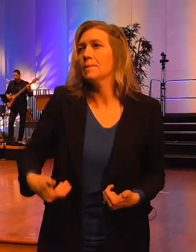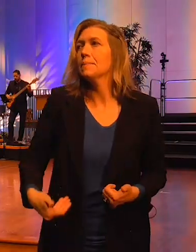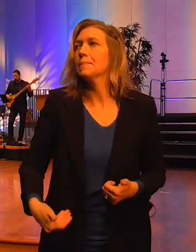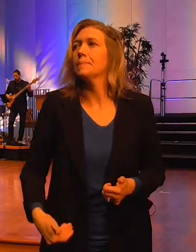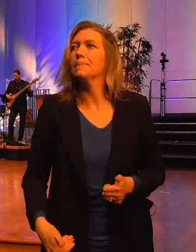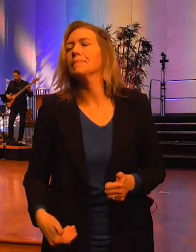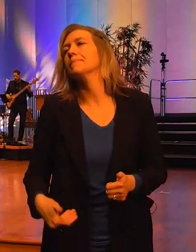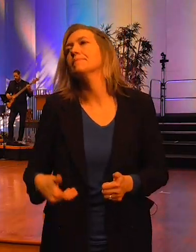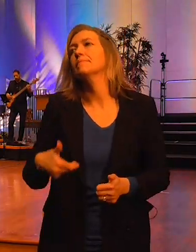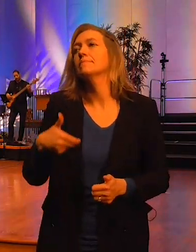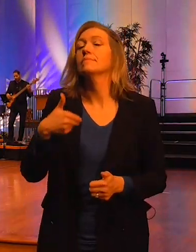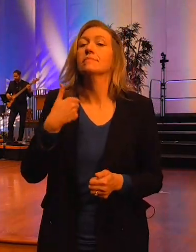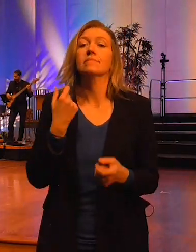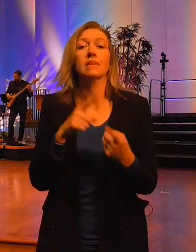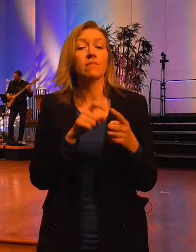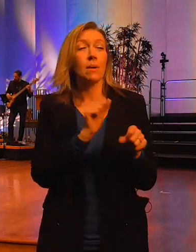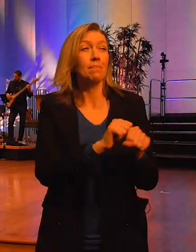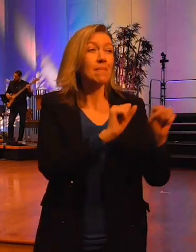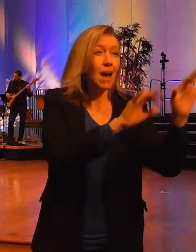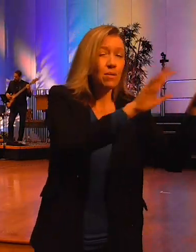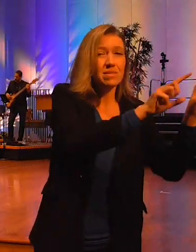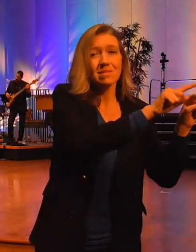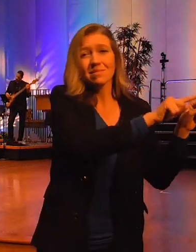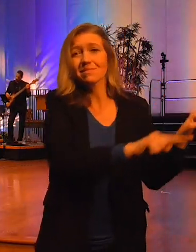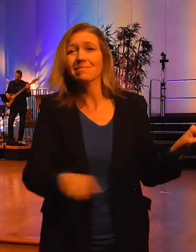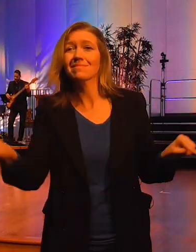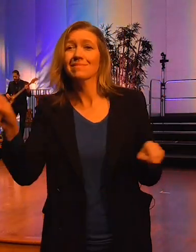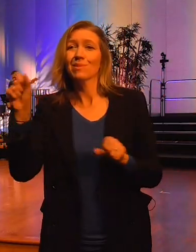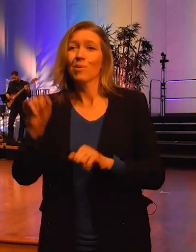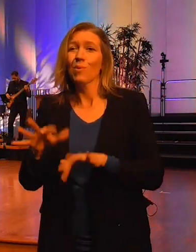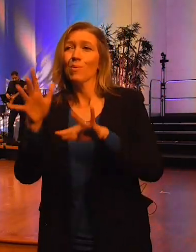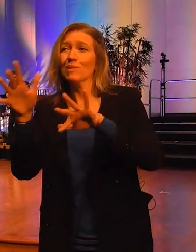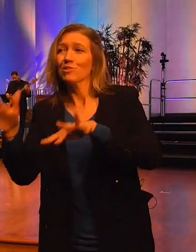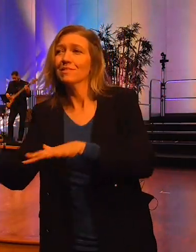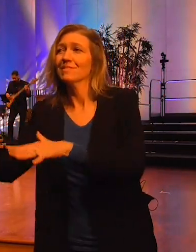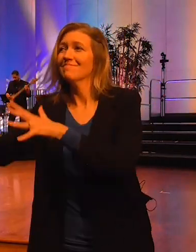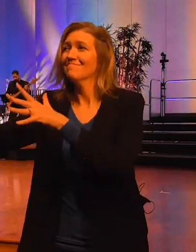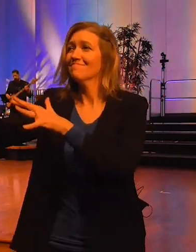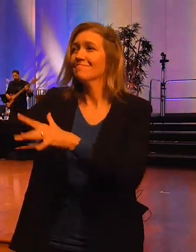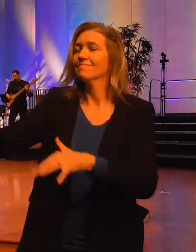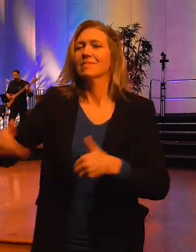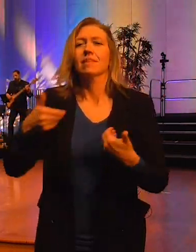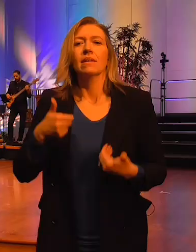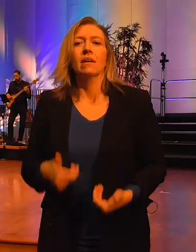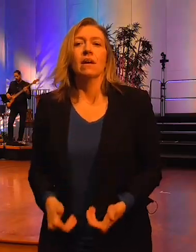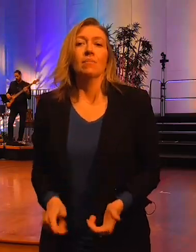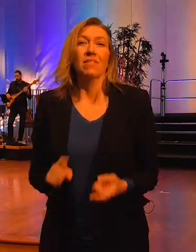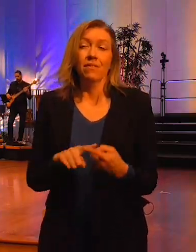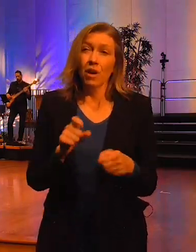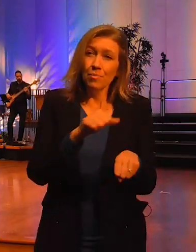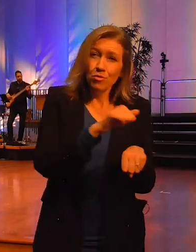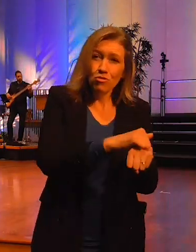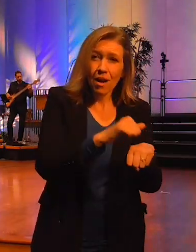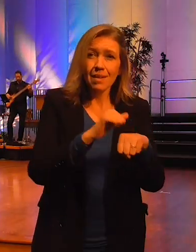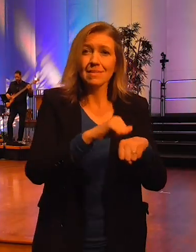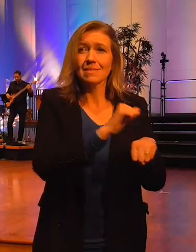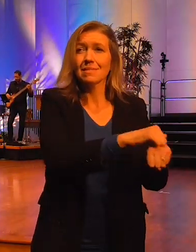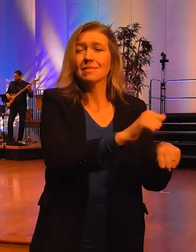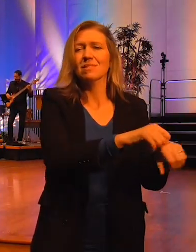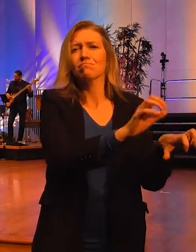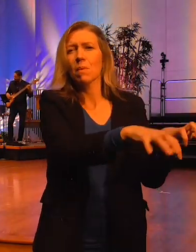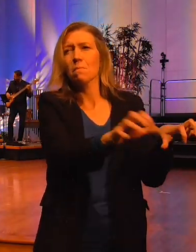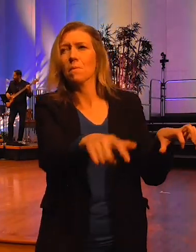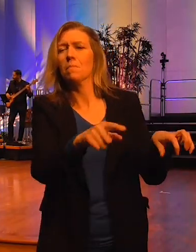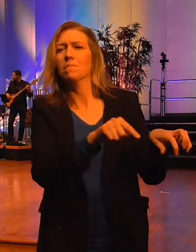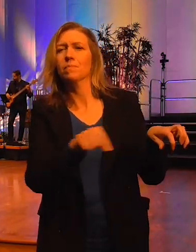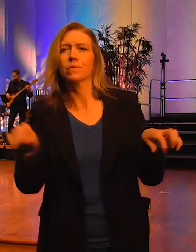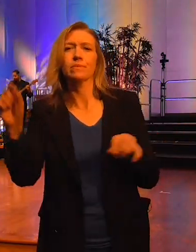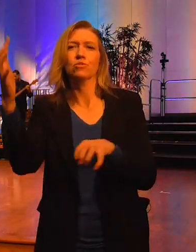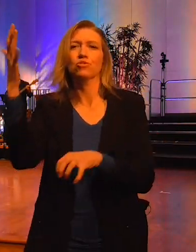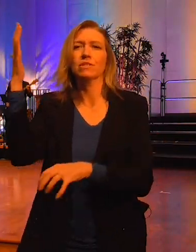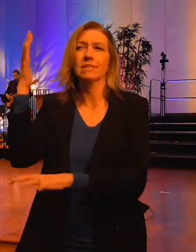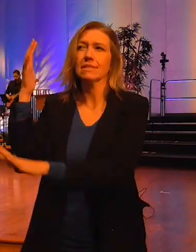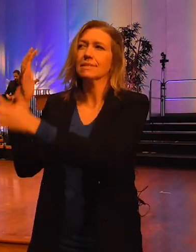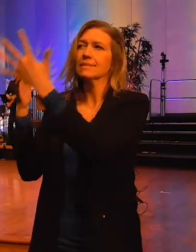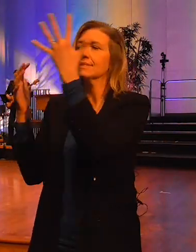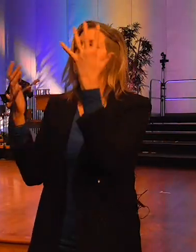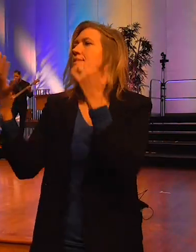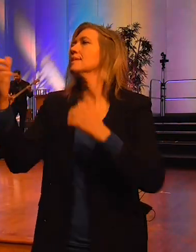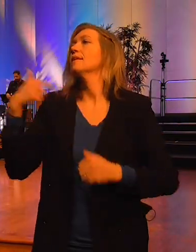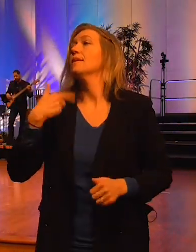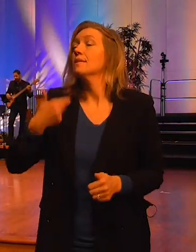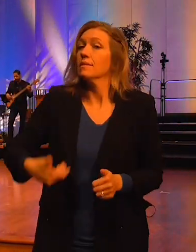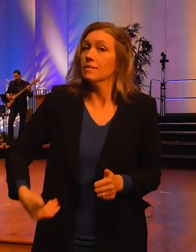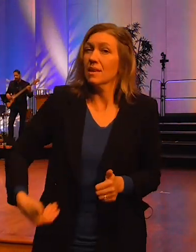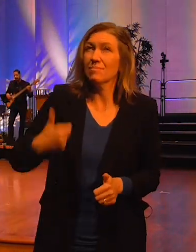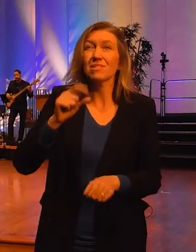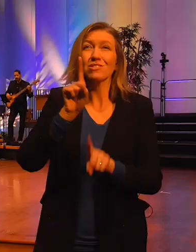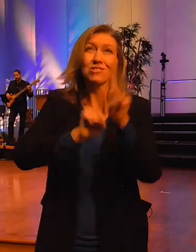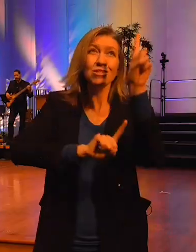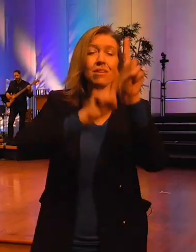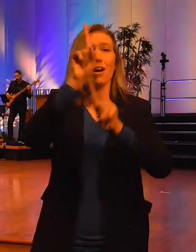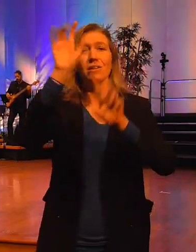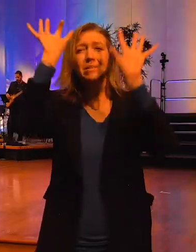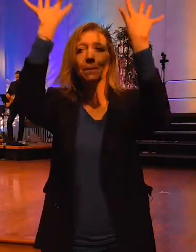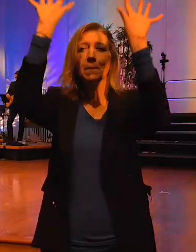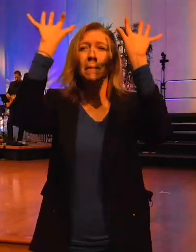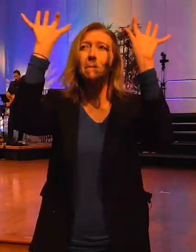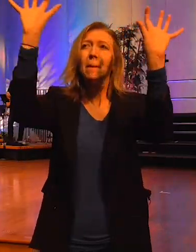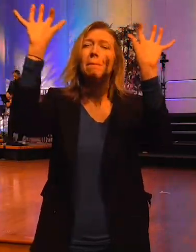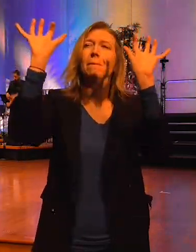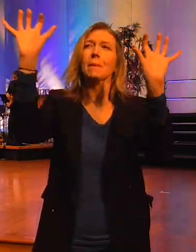from the mountains to the ocean I I am from the to the trees I am moners in constellation